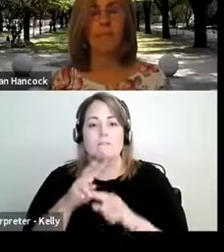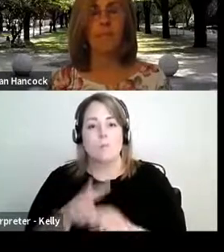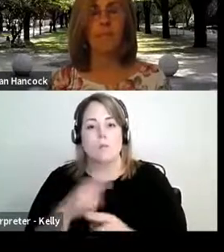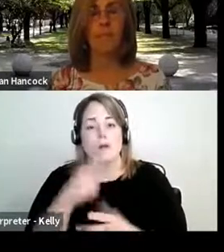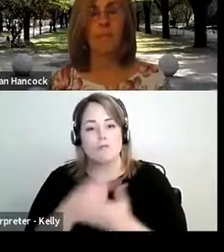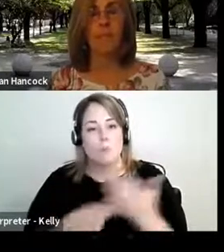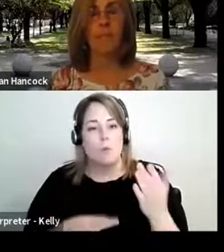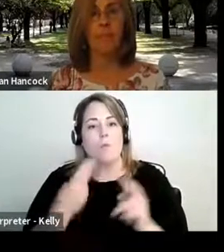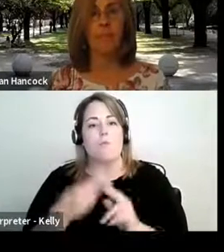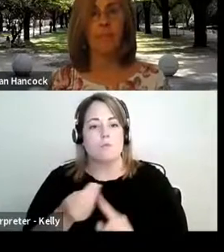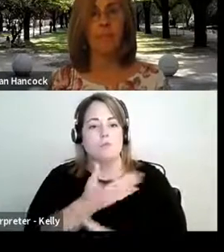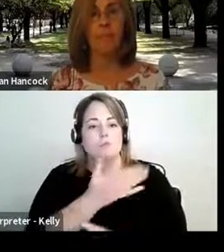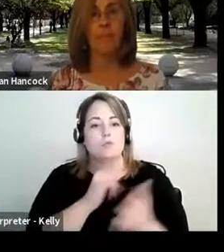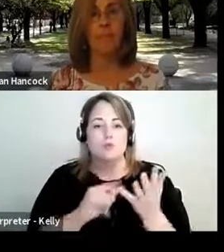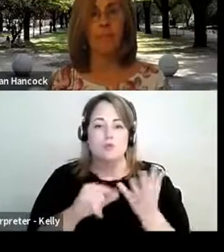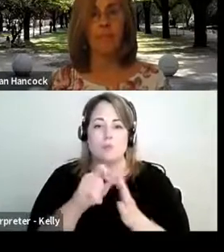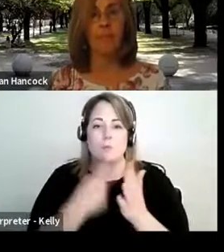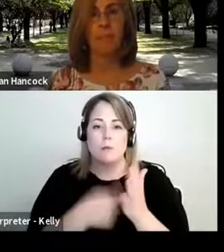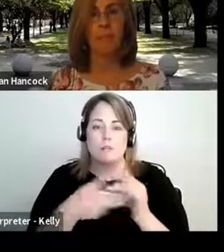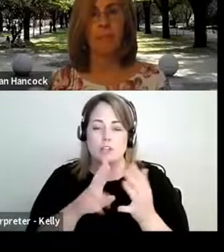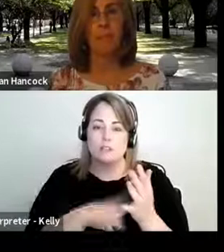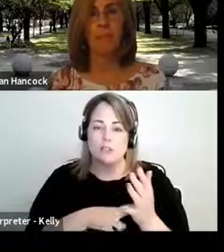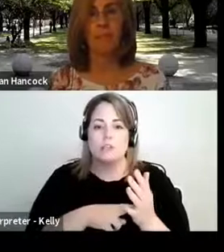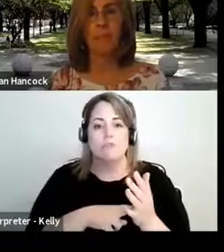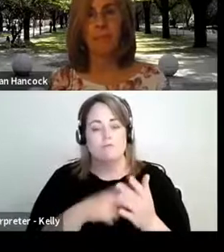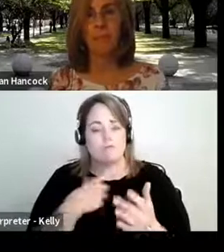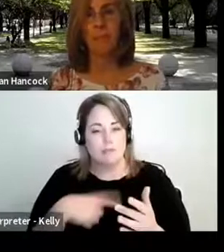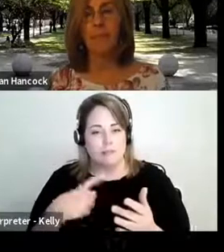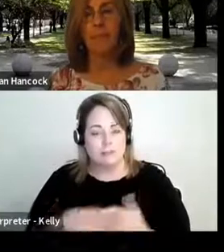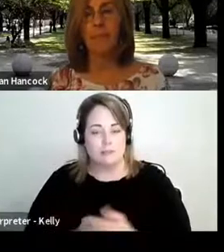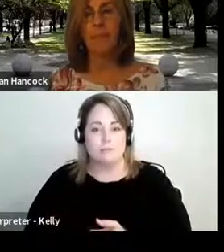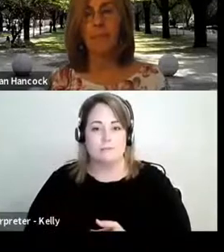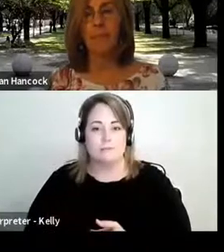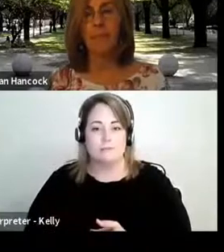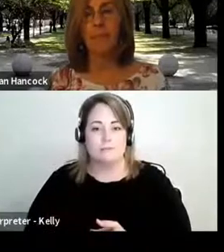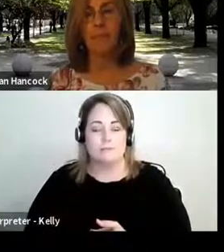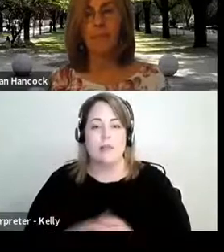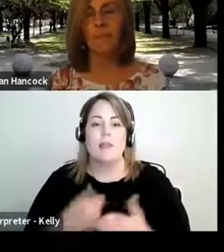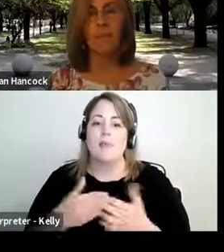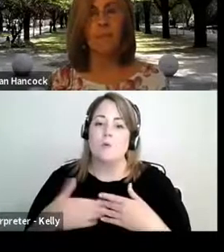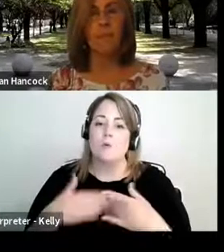CSMP also organises a weekly newsletter and oversees a weekly social group, Facebook page